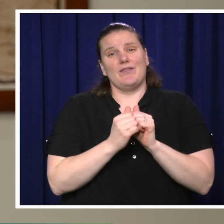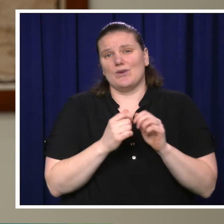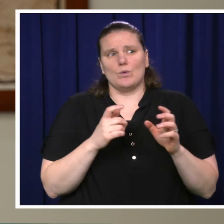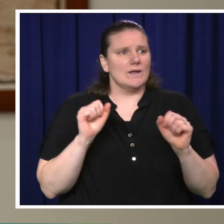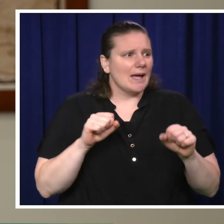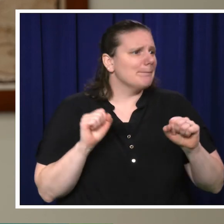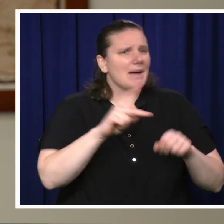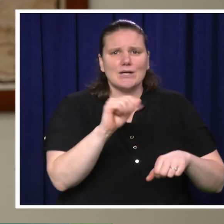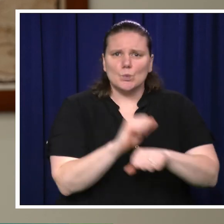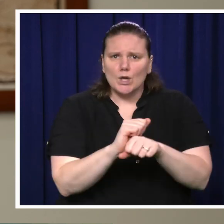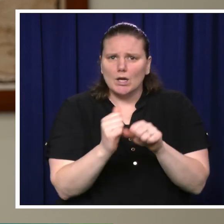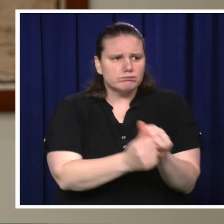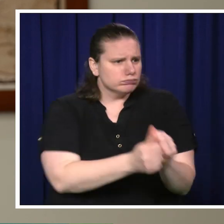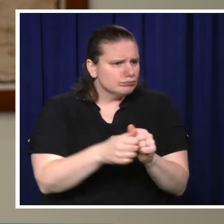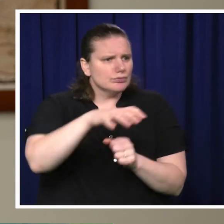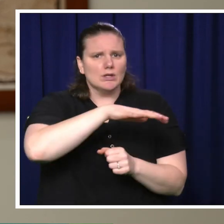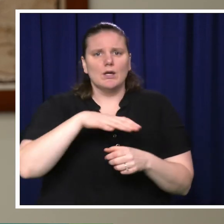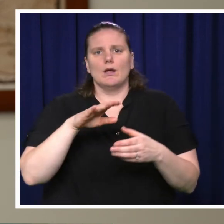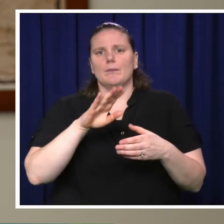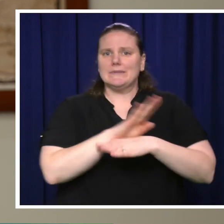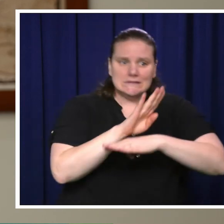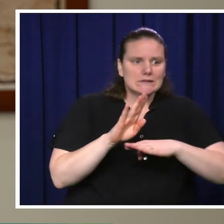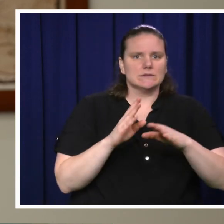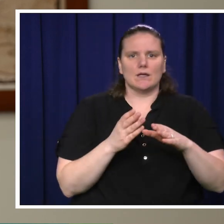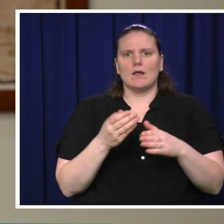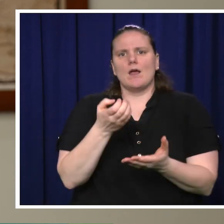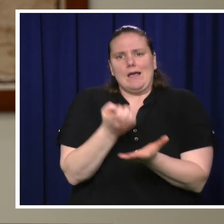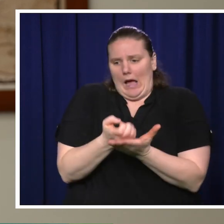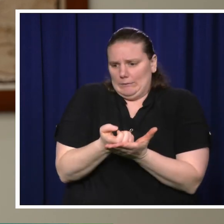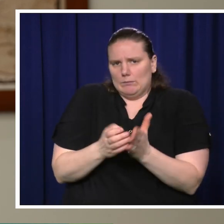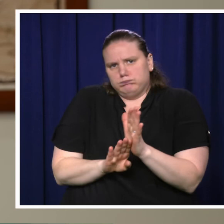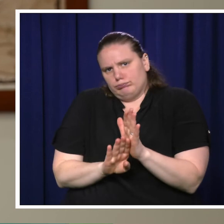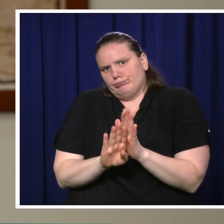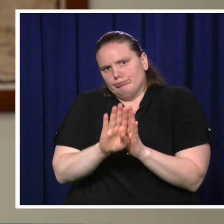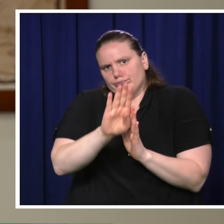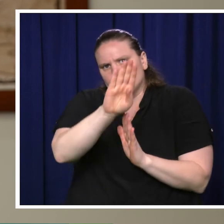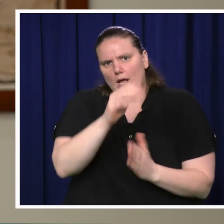Together, we can get our neighbors back to work back in business and boost our local economy.